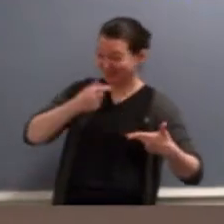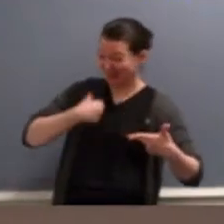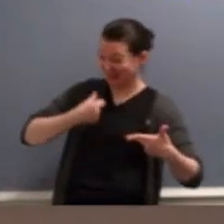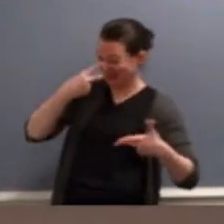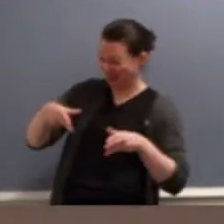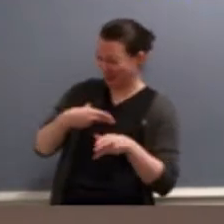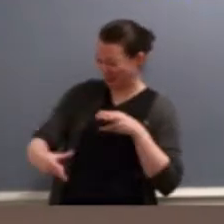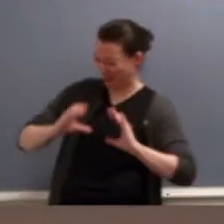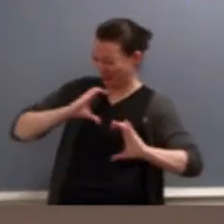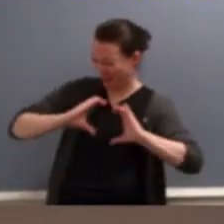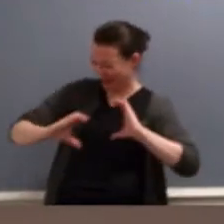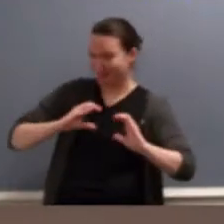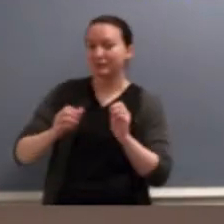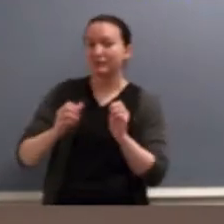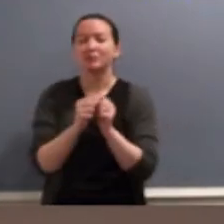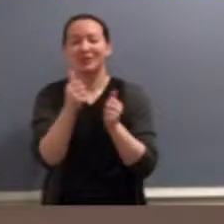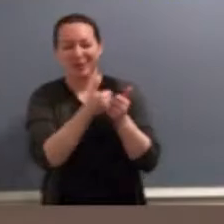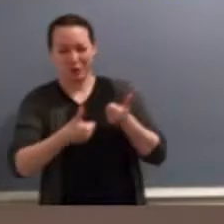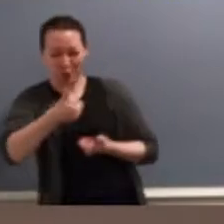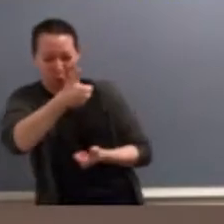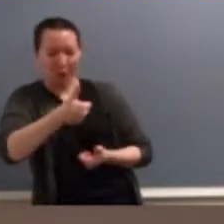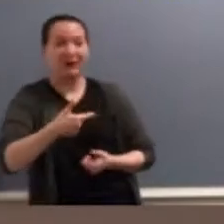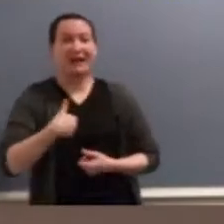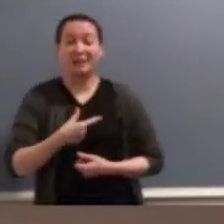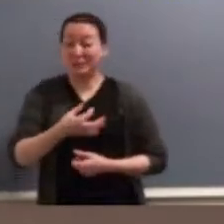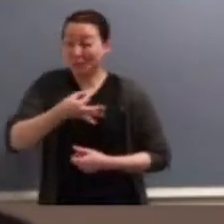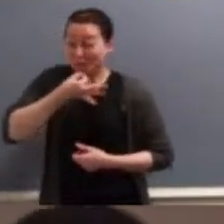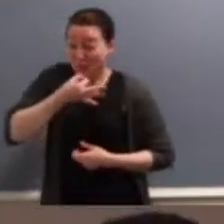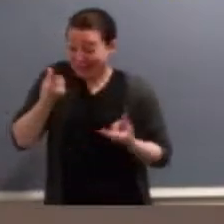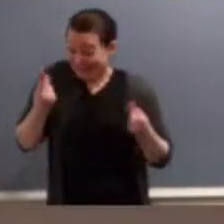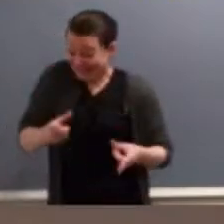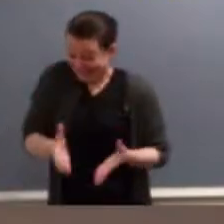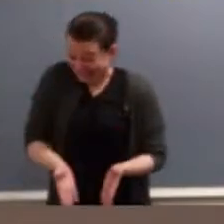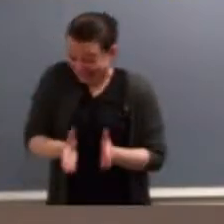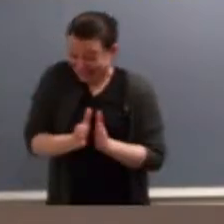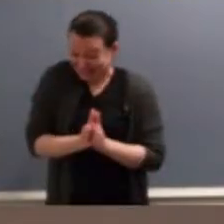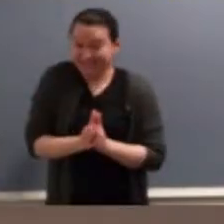communication I had with Mr Aluotto that what I'm about to ask you for is not into consolidated